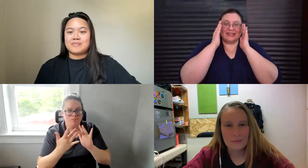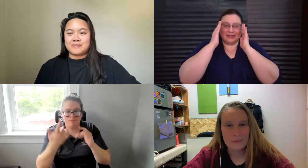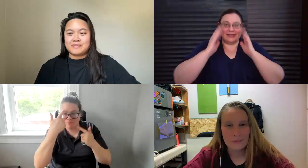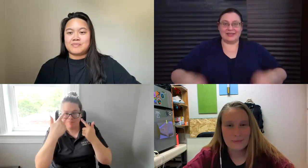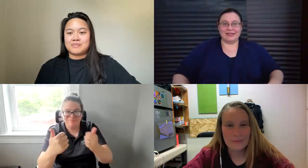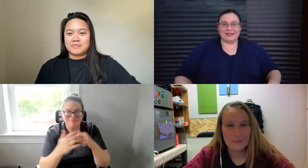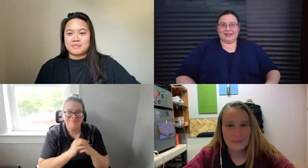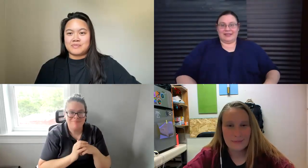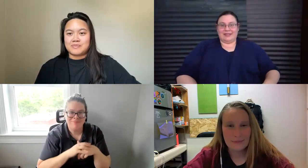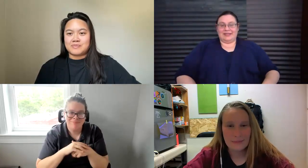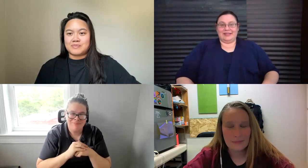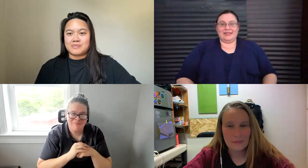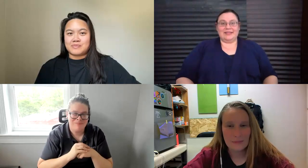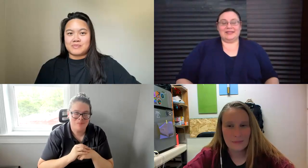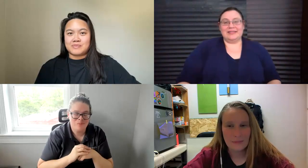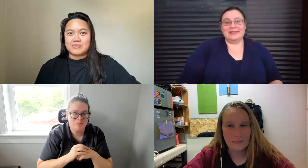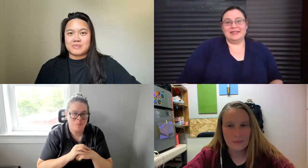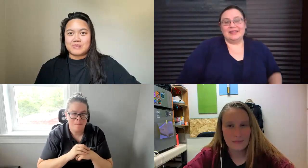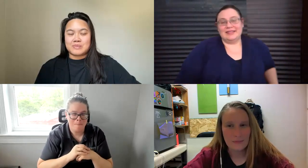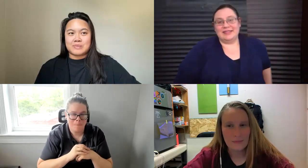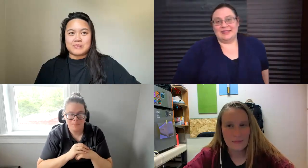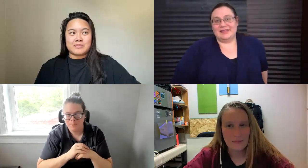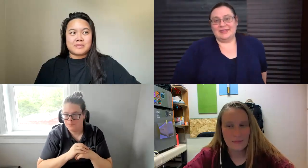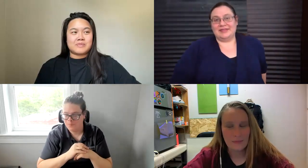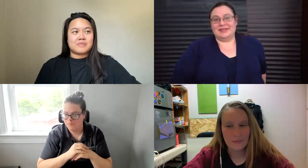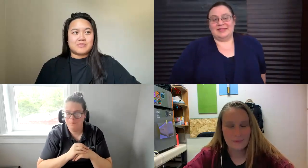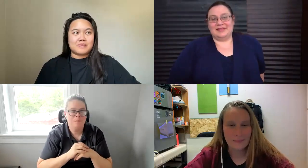I'll be sure to put our websites in the chat.